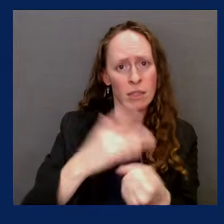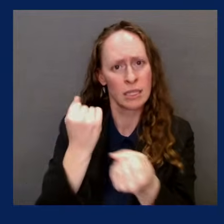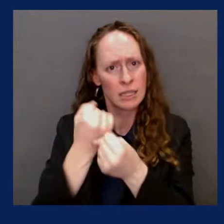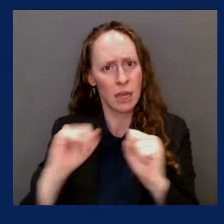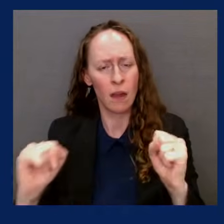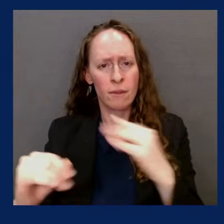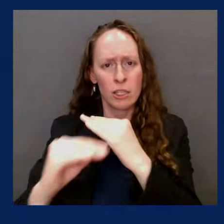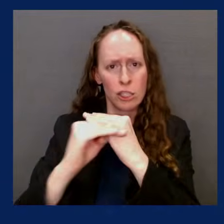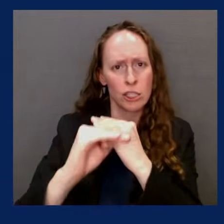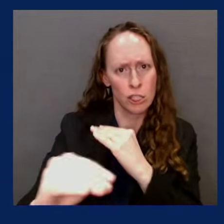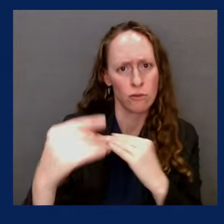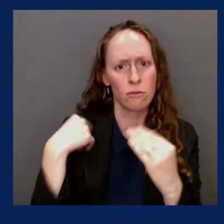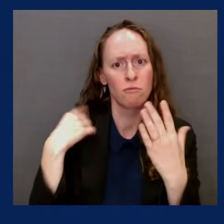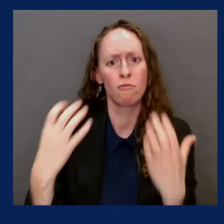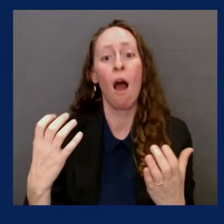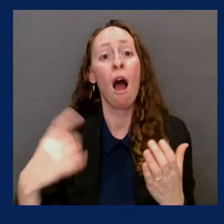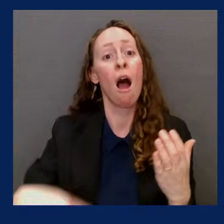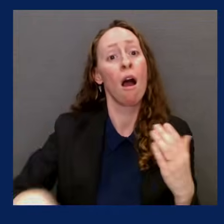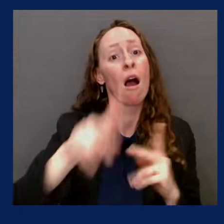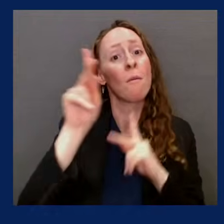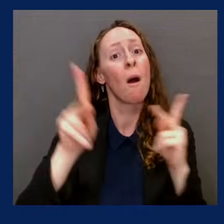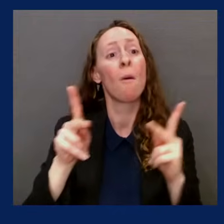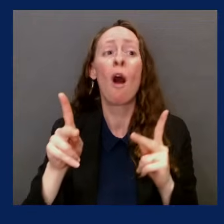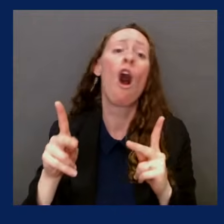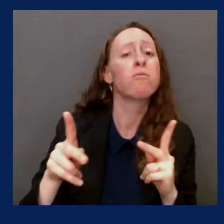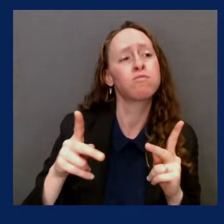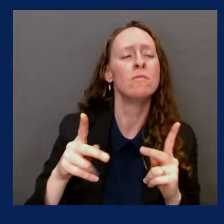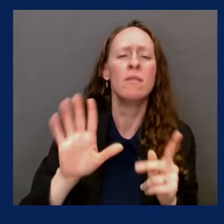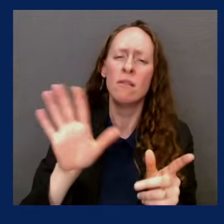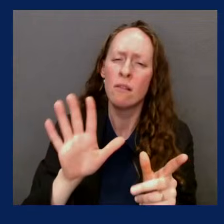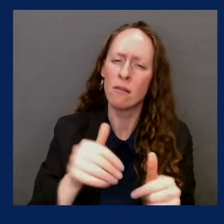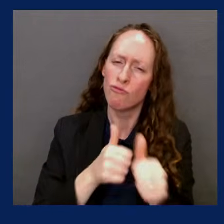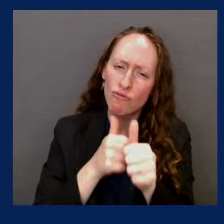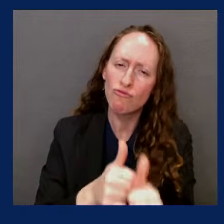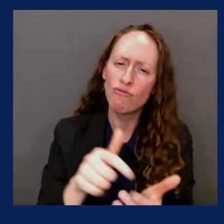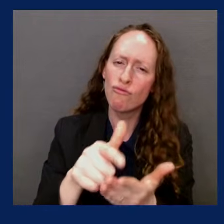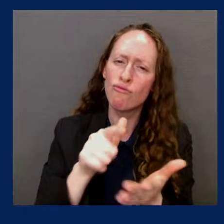including issues such as the South China Sea and the --